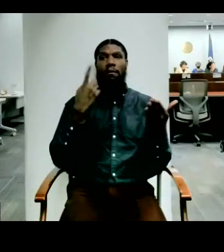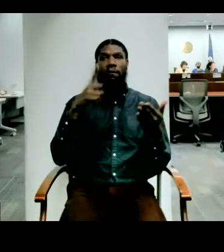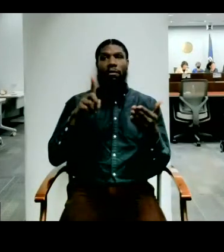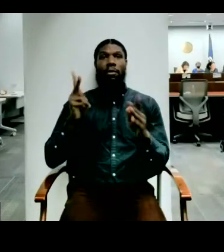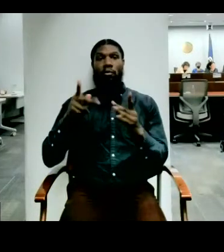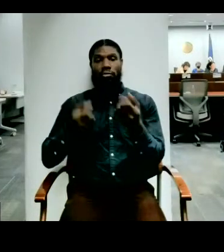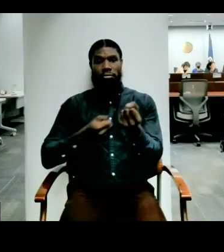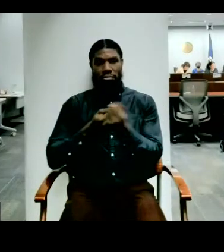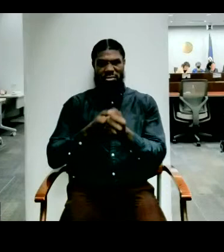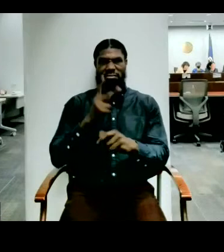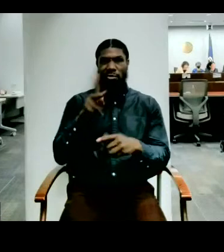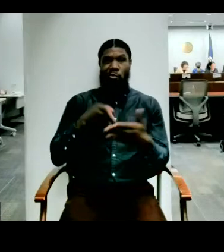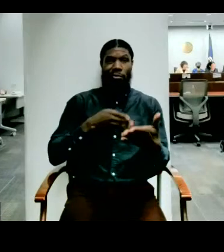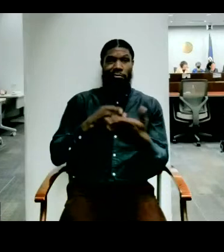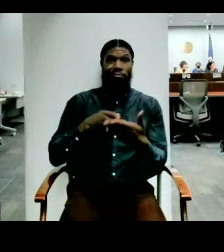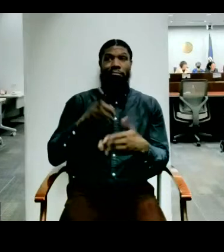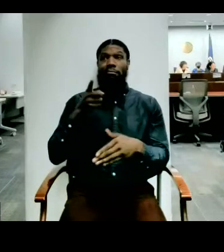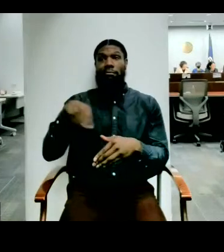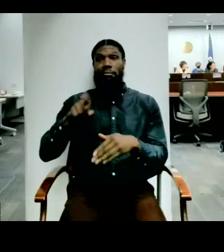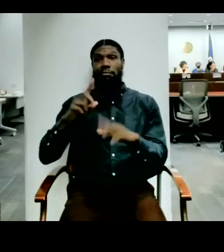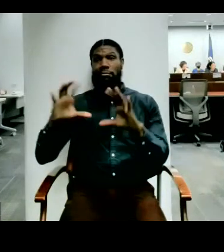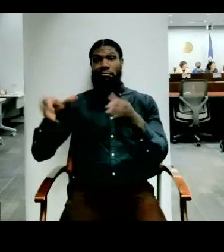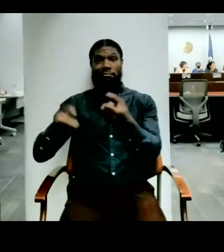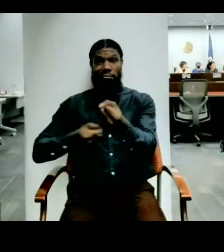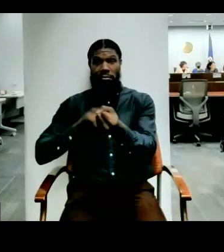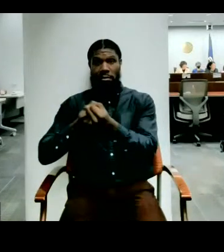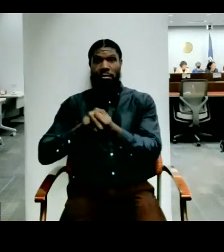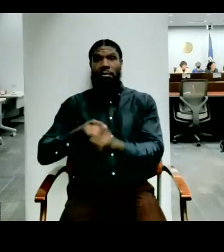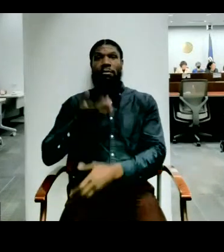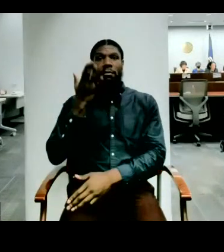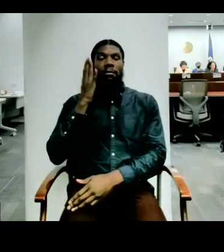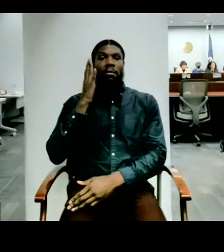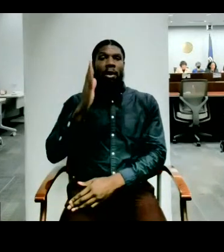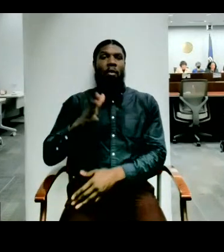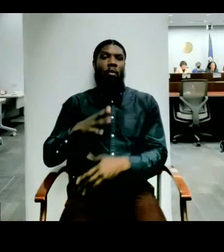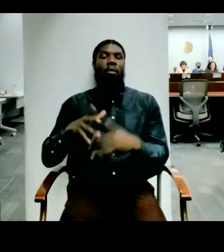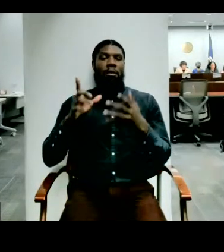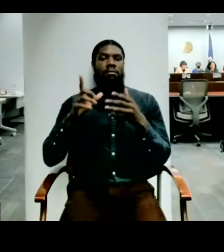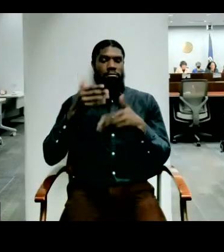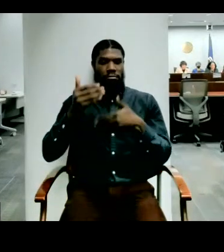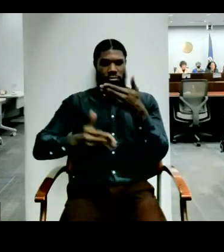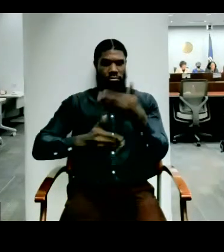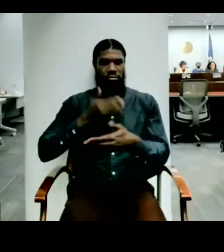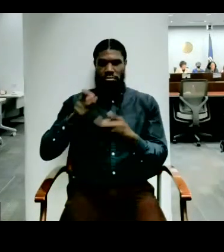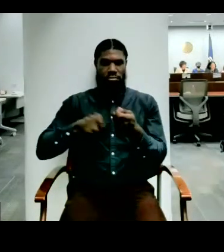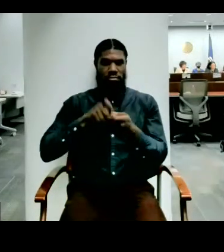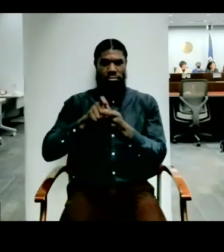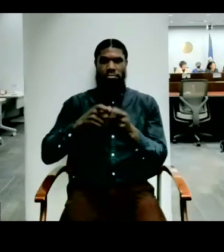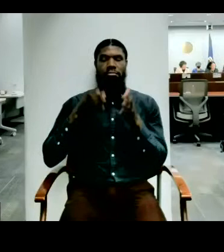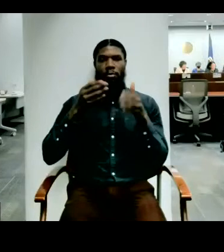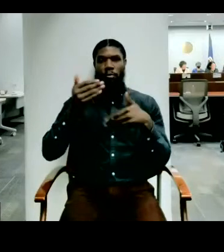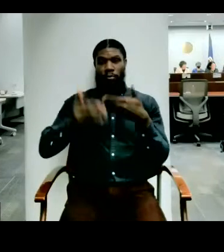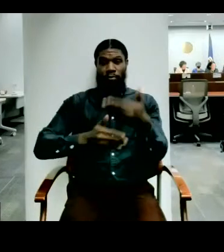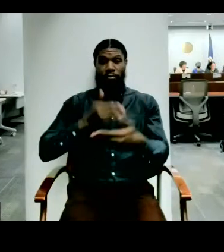All in favor, well we will go [indiscernible] the Vice Chair.